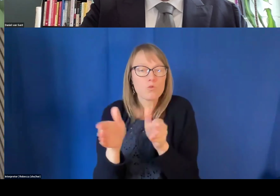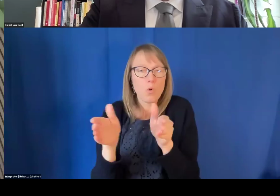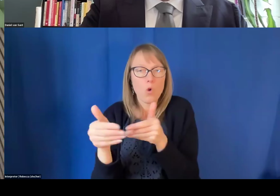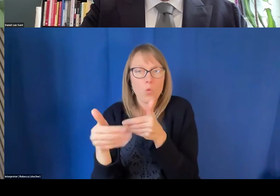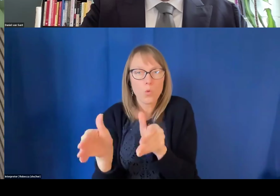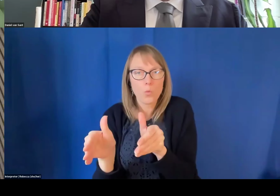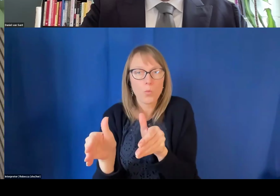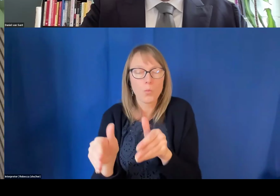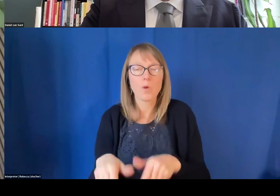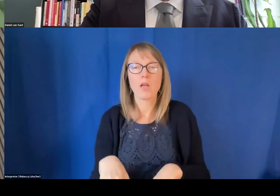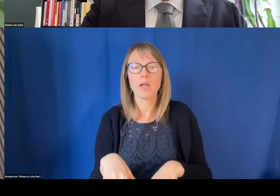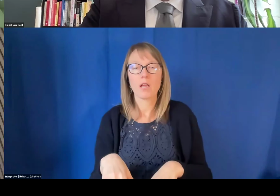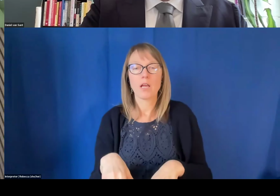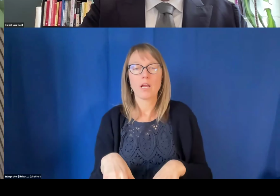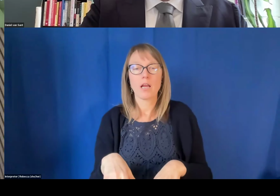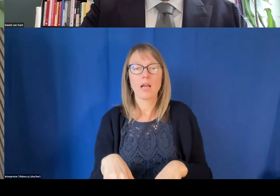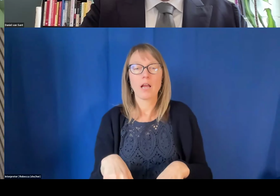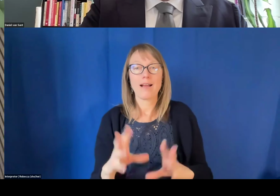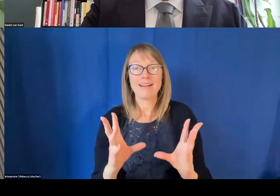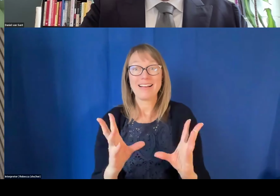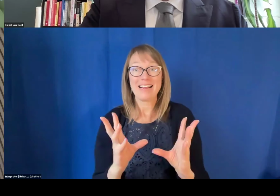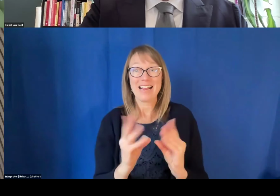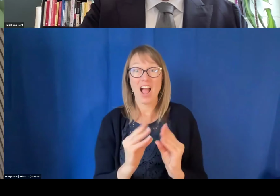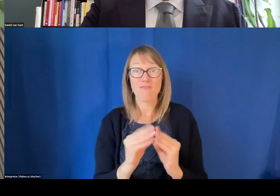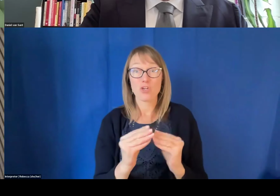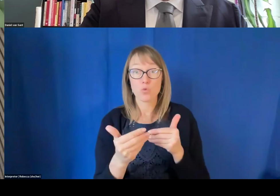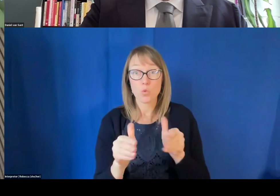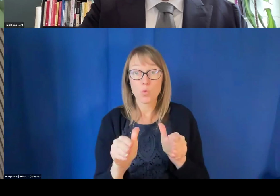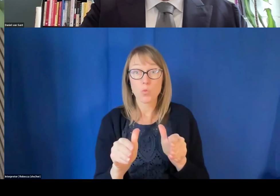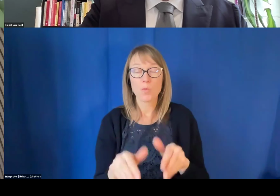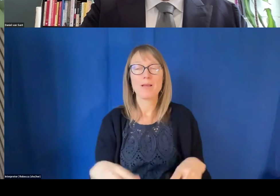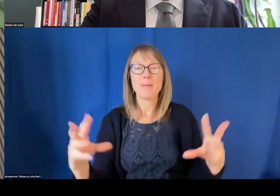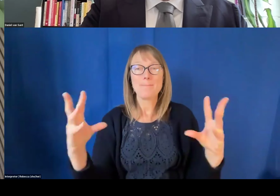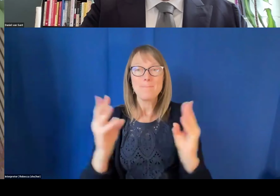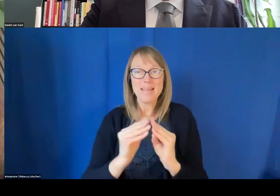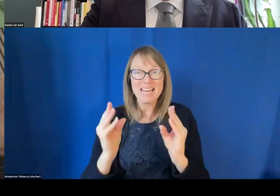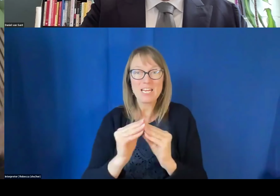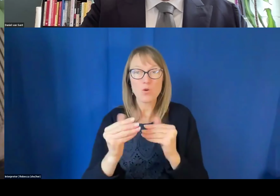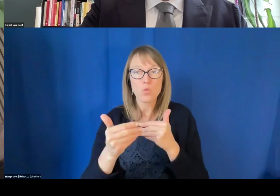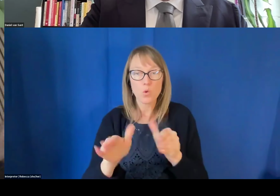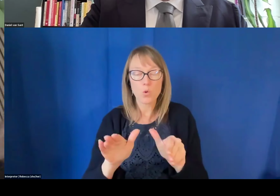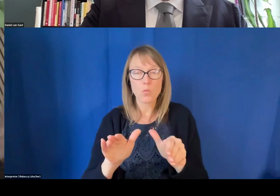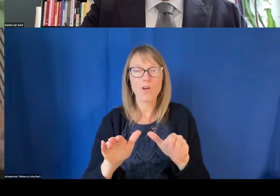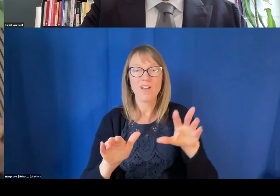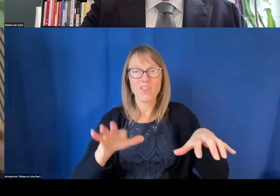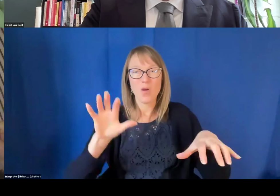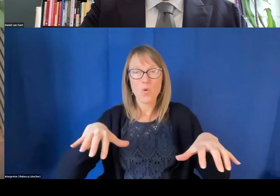where the technology gets the most robust, especially when we're talking about these kind of meeting in the rounds, having monitors on side walls,